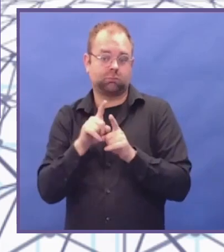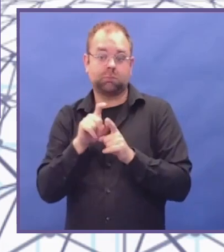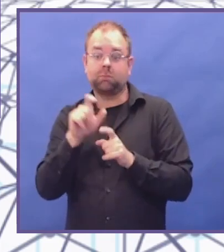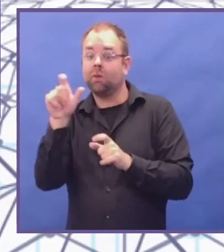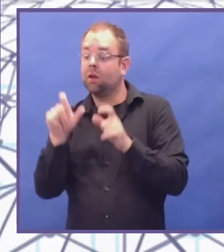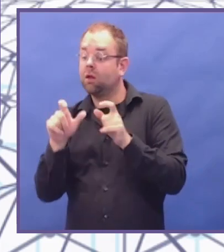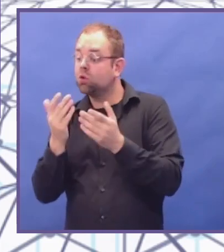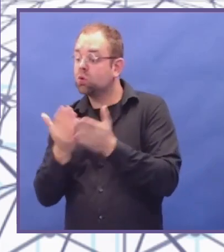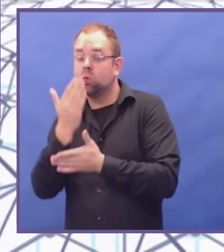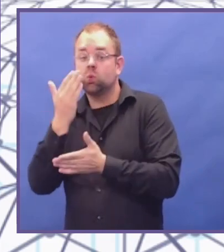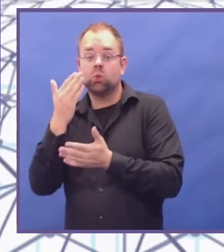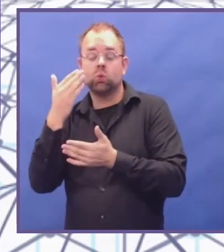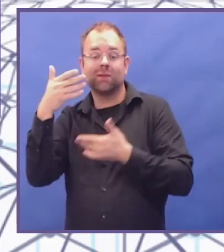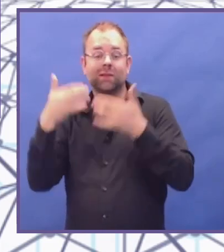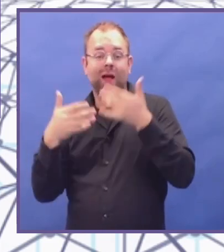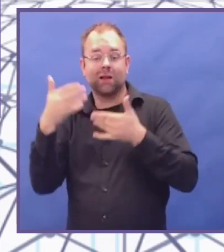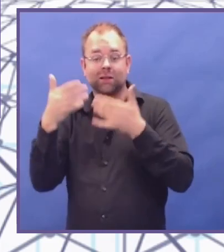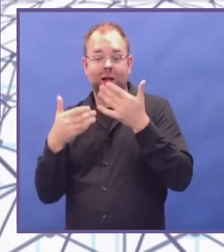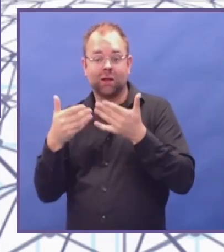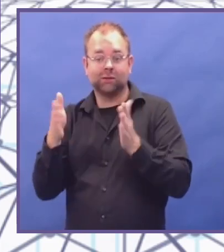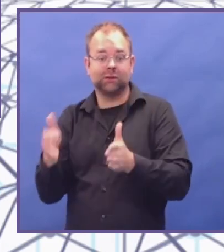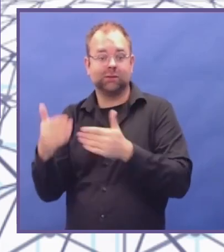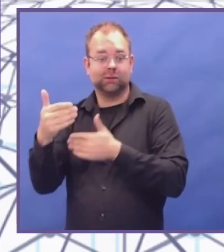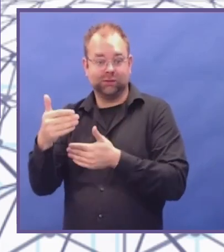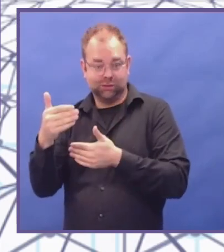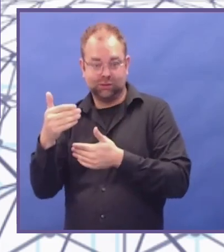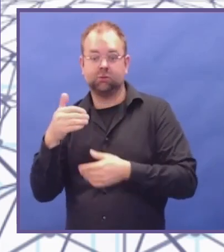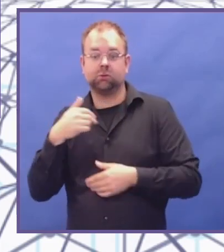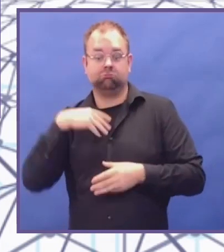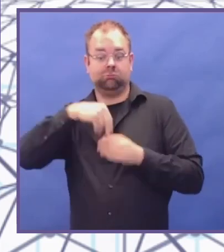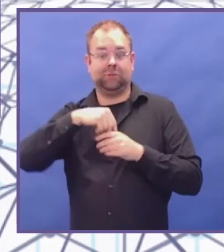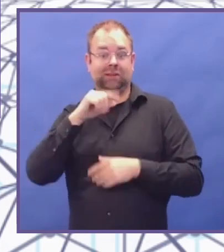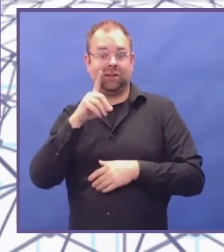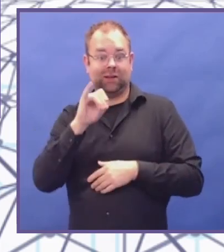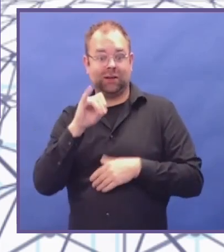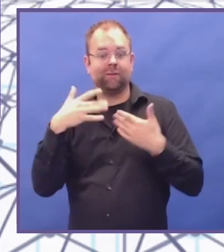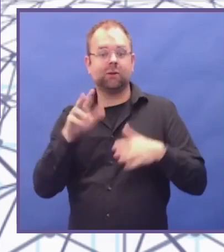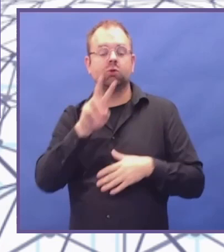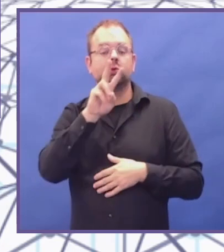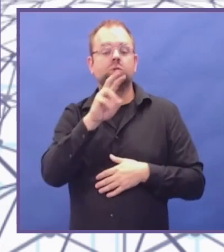national data collection. However, if you search through all of these resources in our data portal,